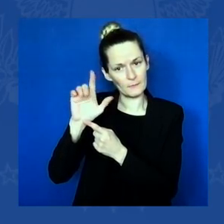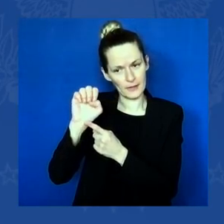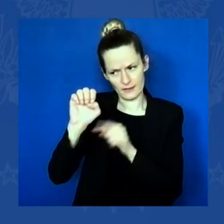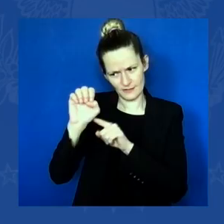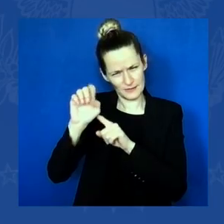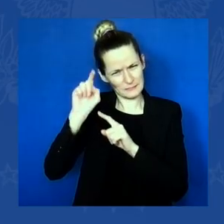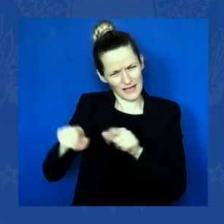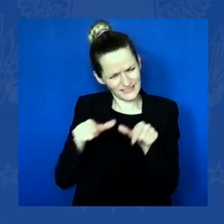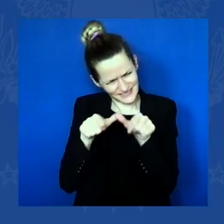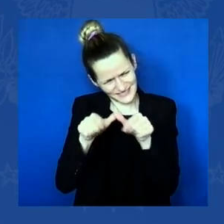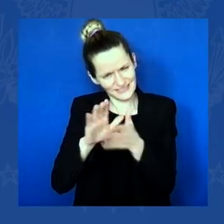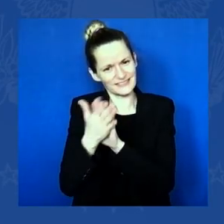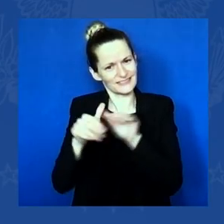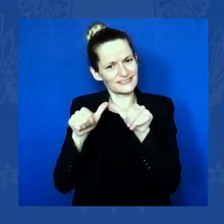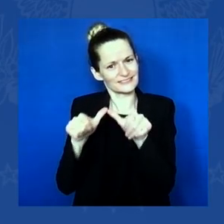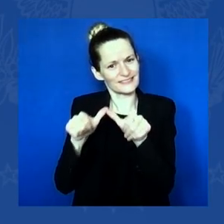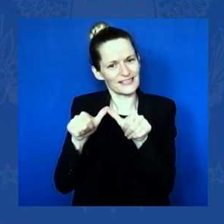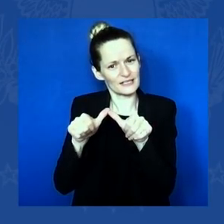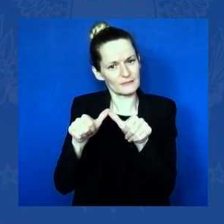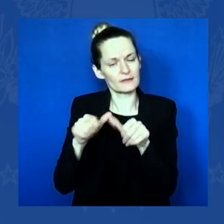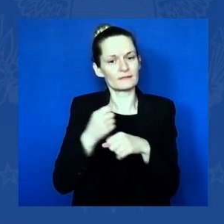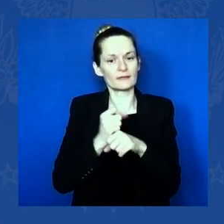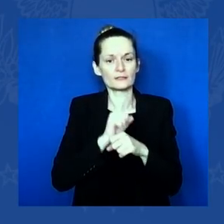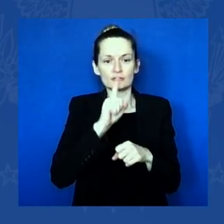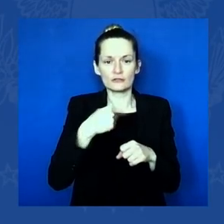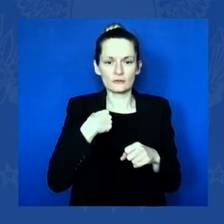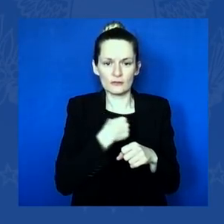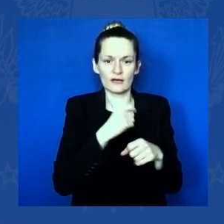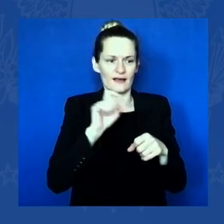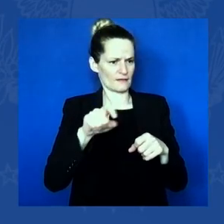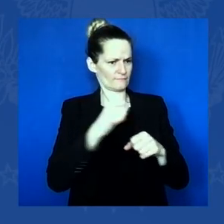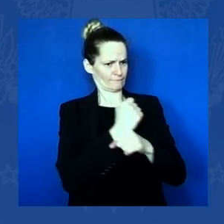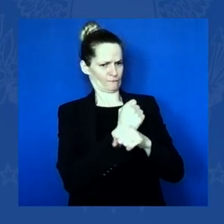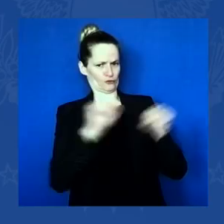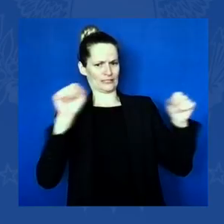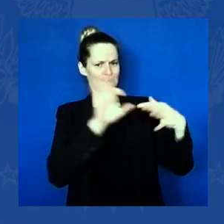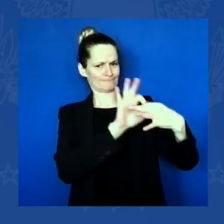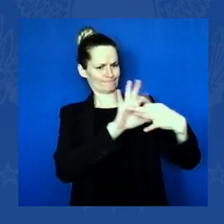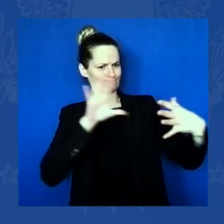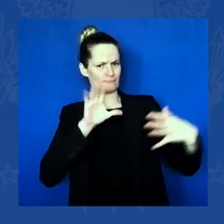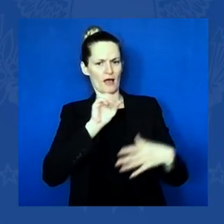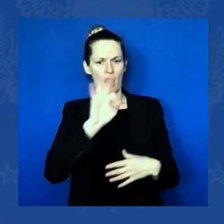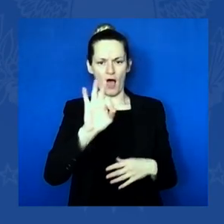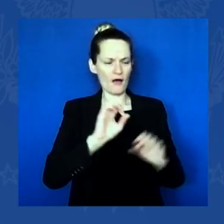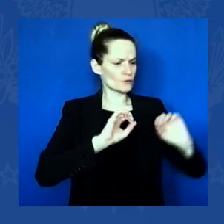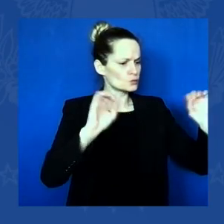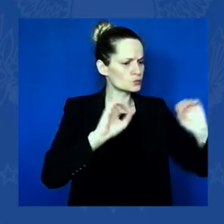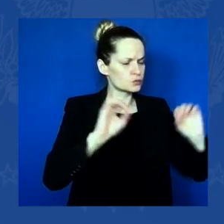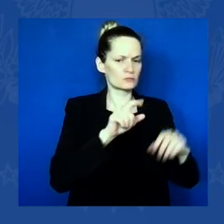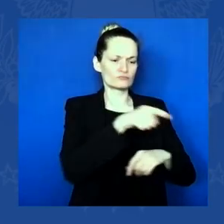supporting the dignity and the voice of workers and are in line with our climate goals.